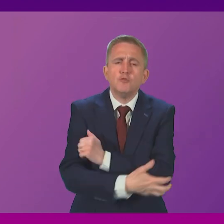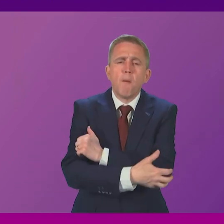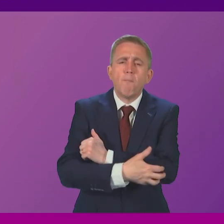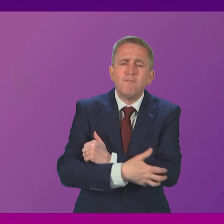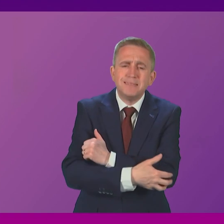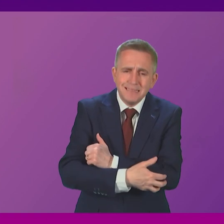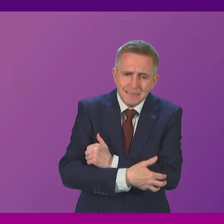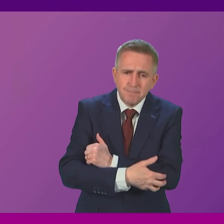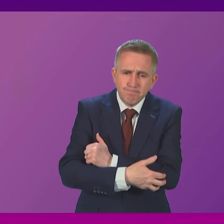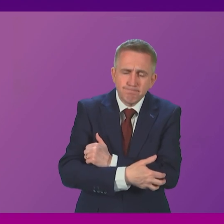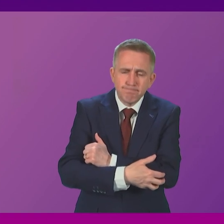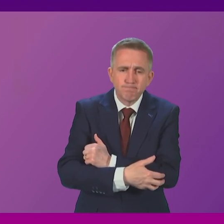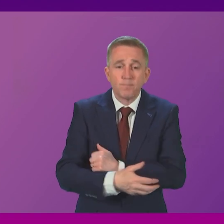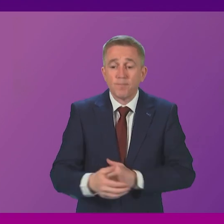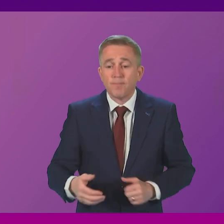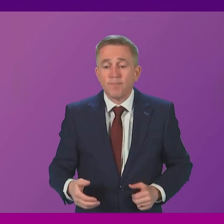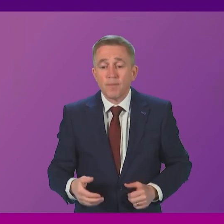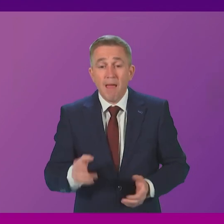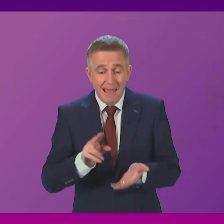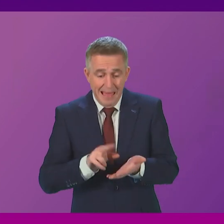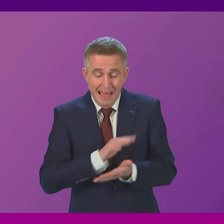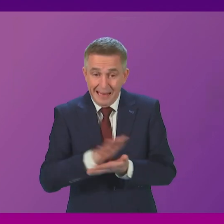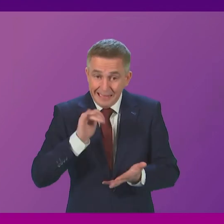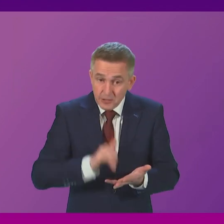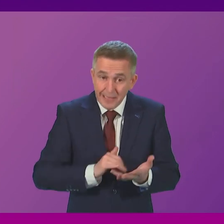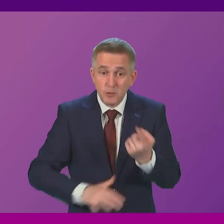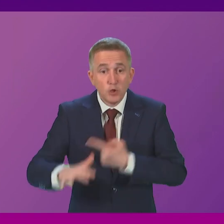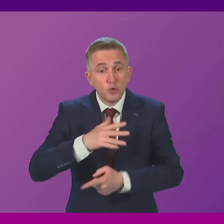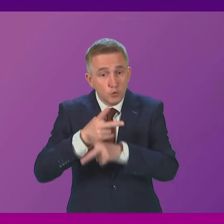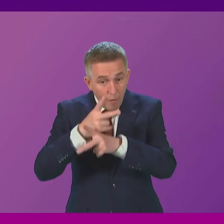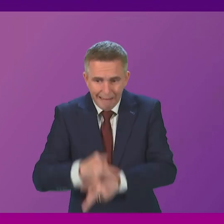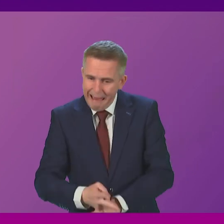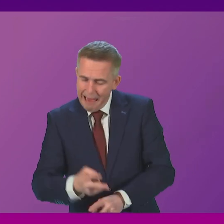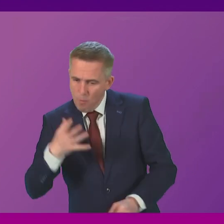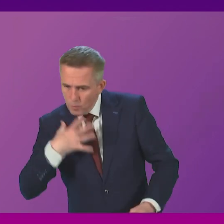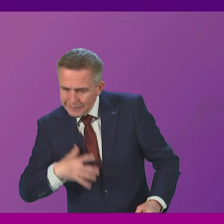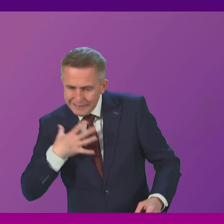We will protect and reform our NHS, social care and other vital public services to support